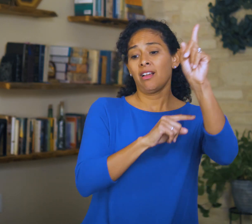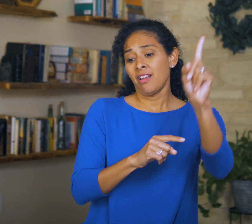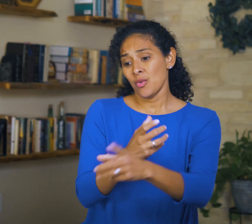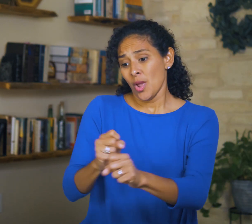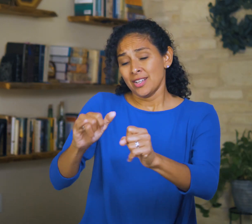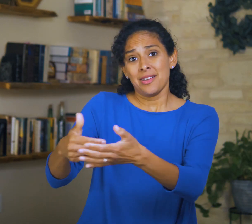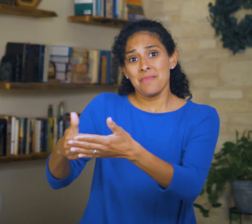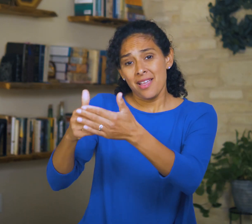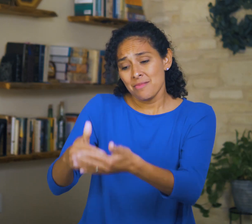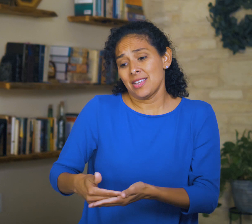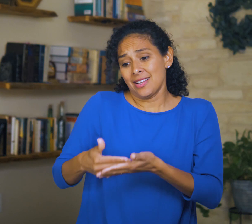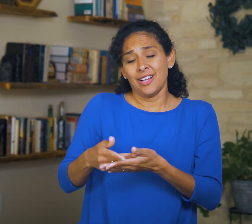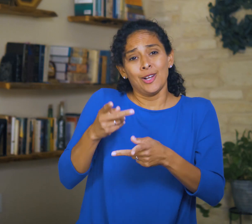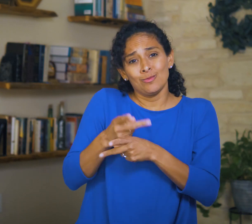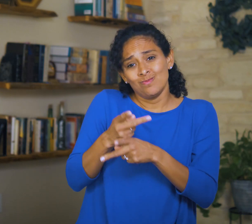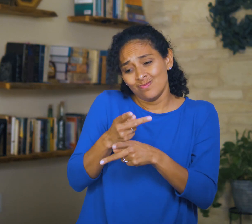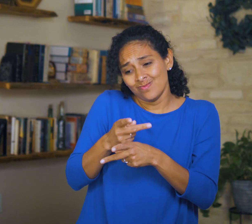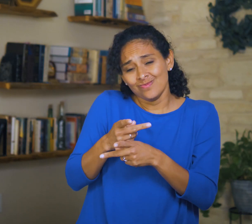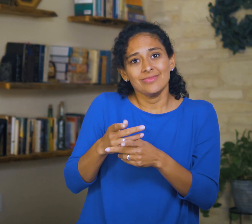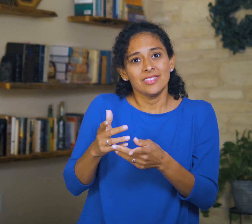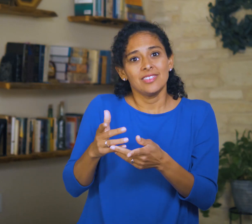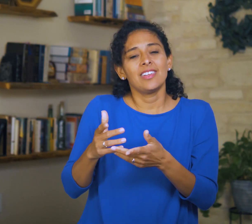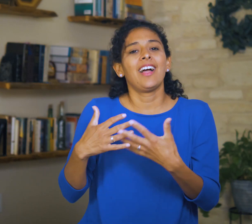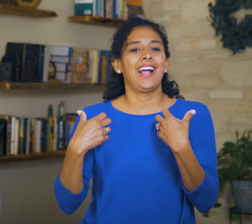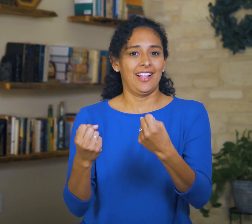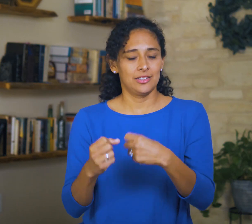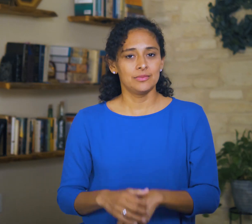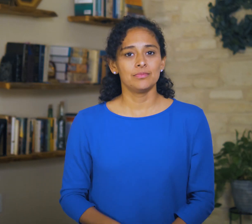rescues her and nurses her to health.